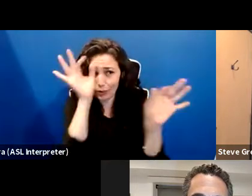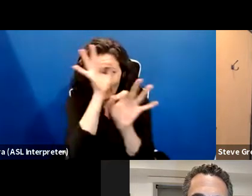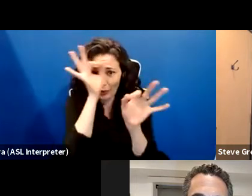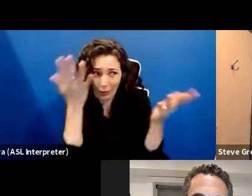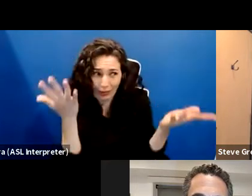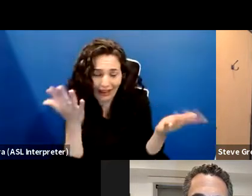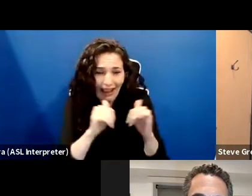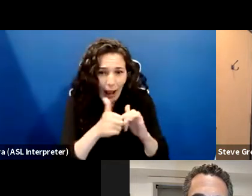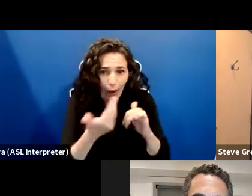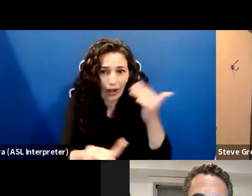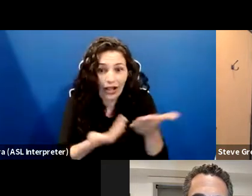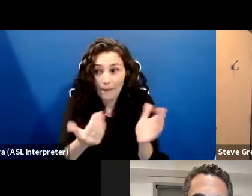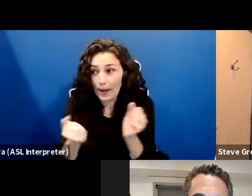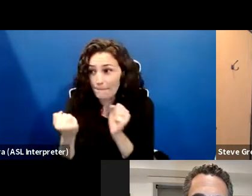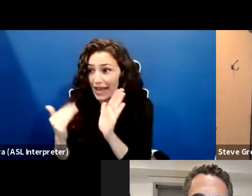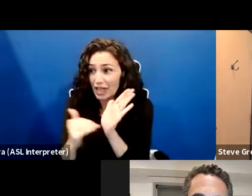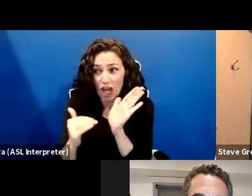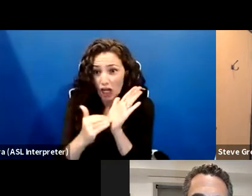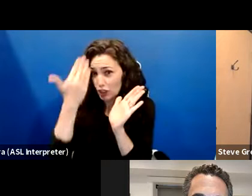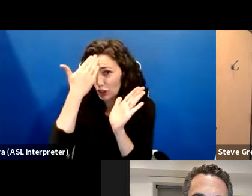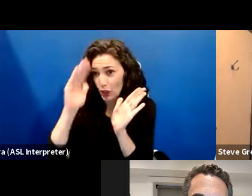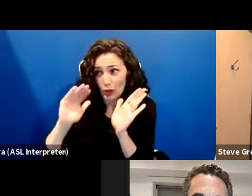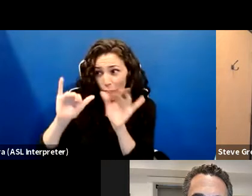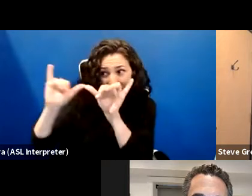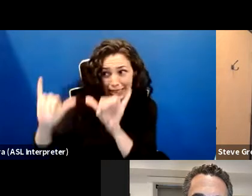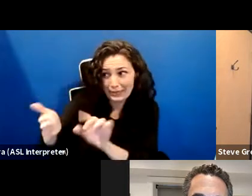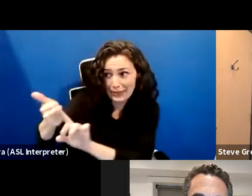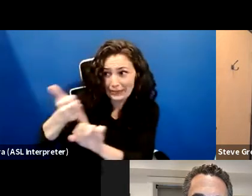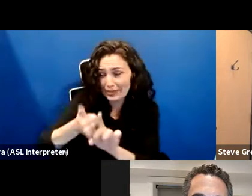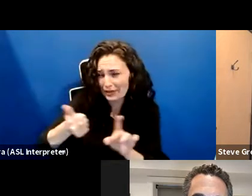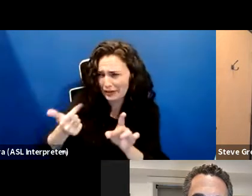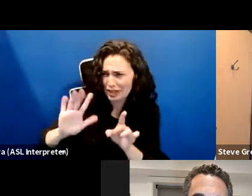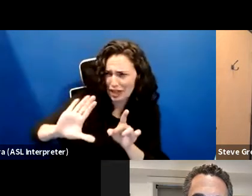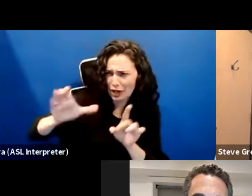Even a lot of the doctors don't know how it really works. So we had to really understand that